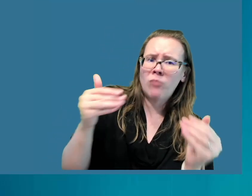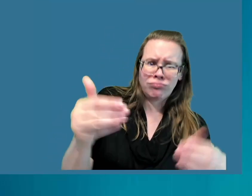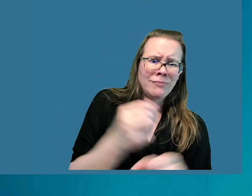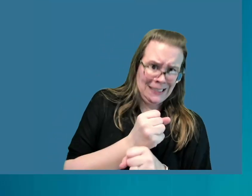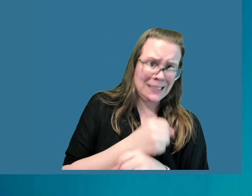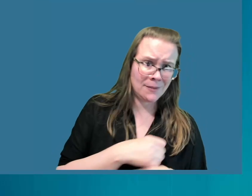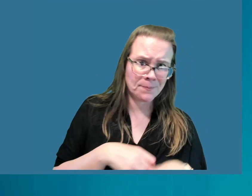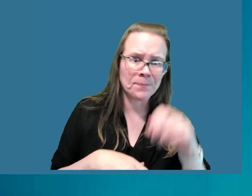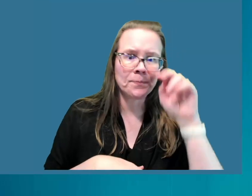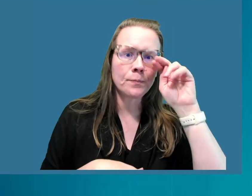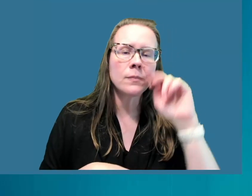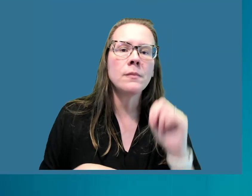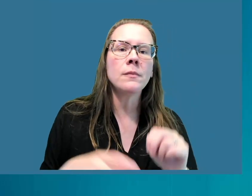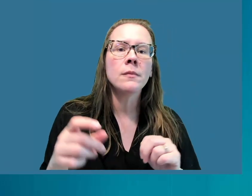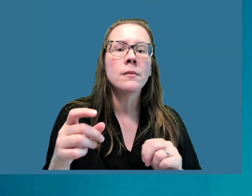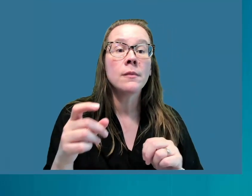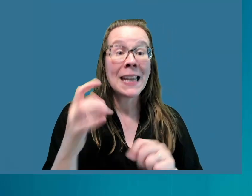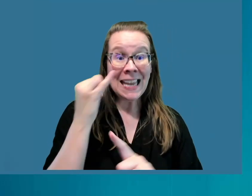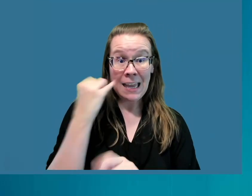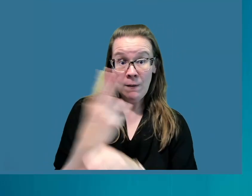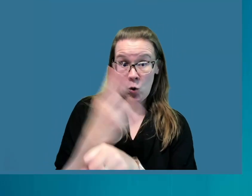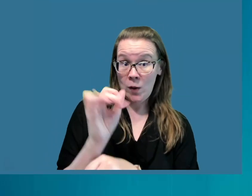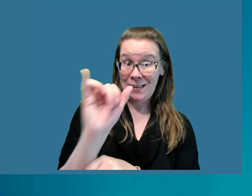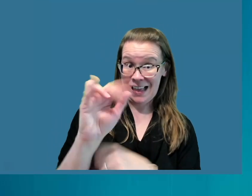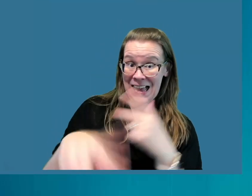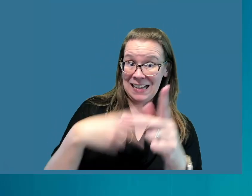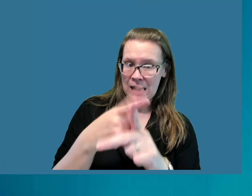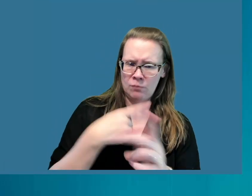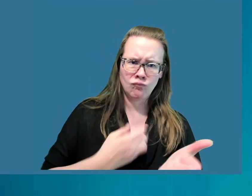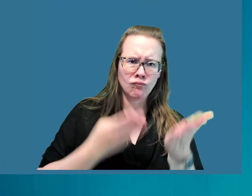I would go with color flow. But essentially either one will work interchangeably. And